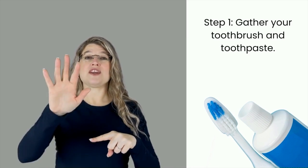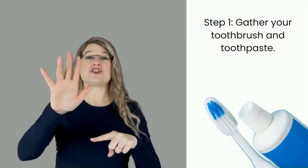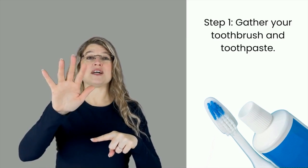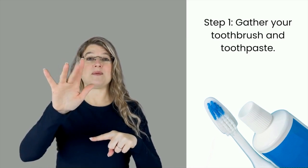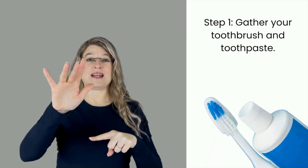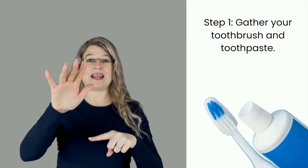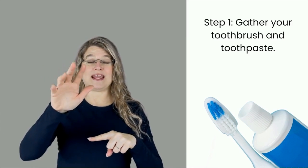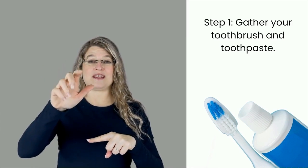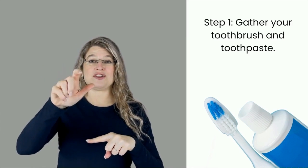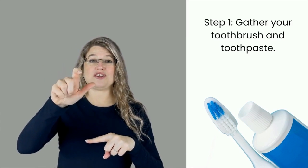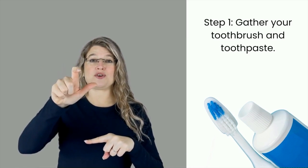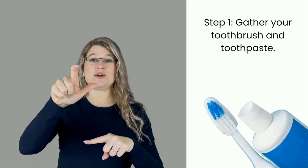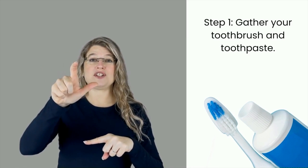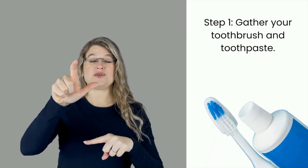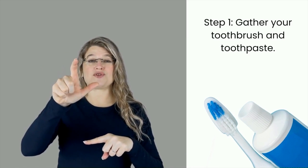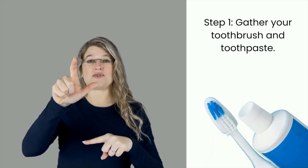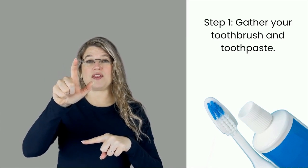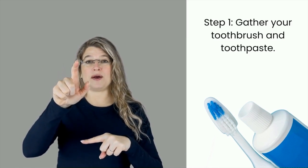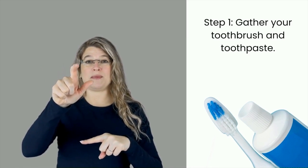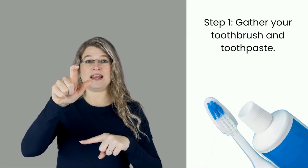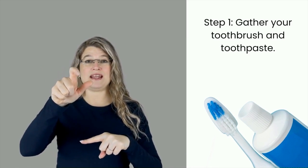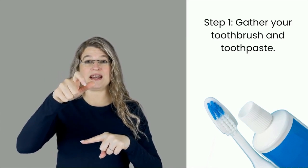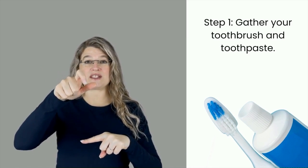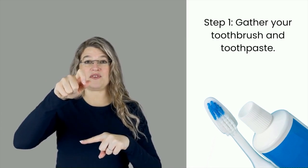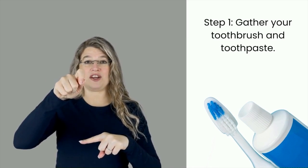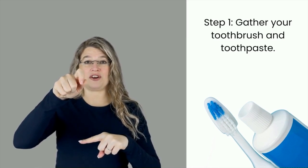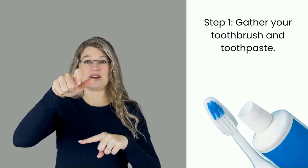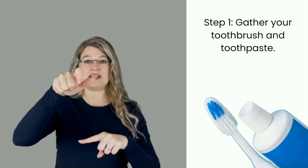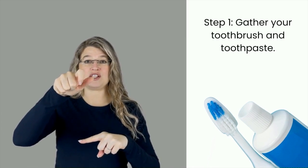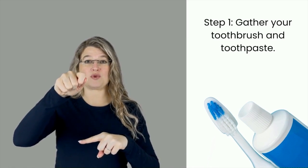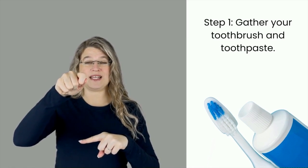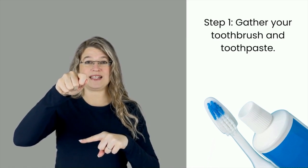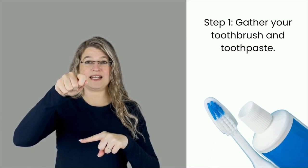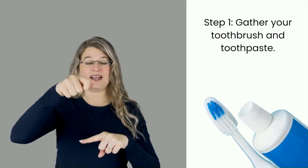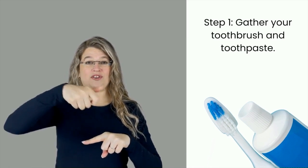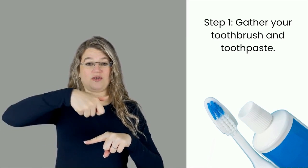Your dominant hand, you're going to use your thumb and index finger and squeeze together